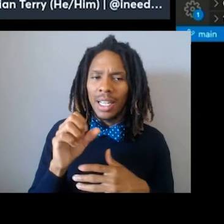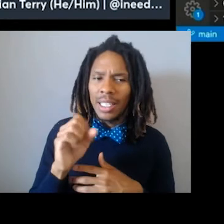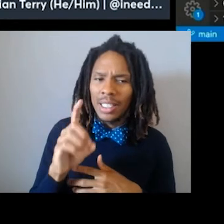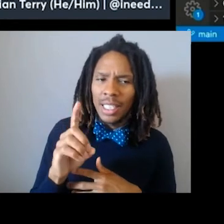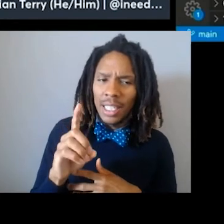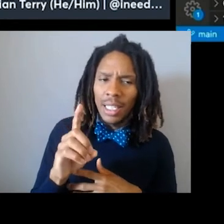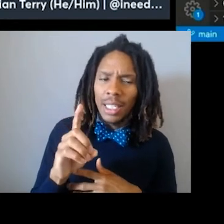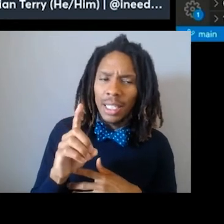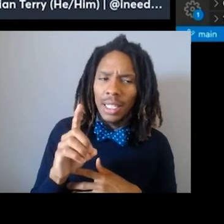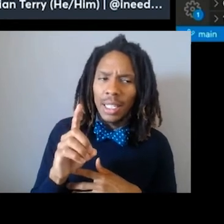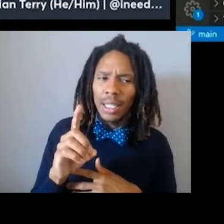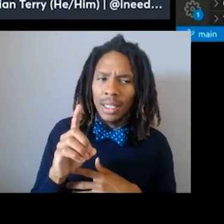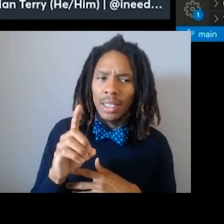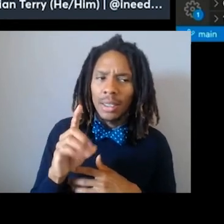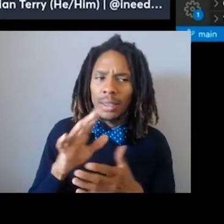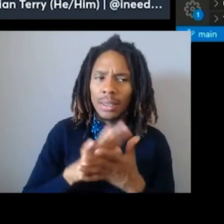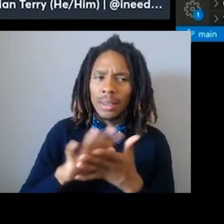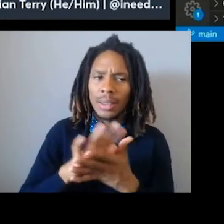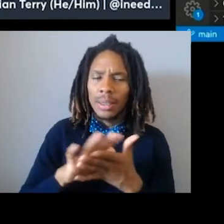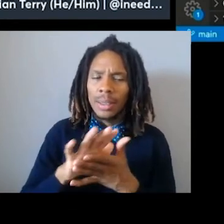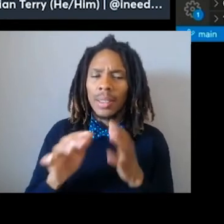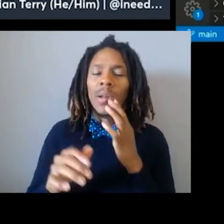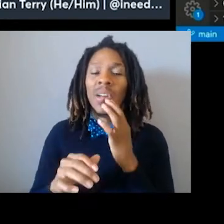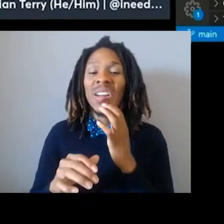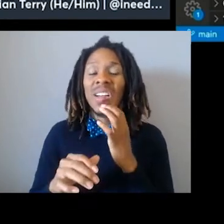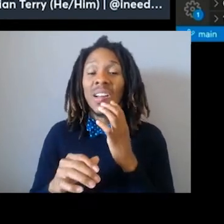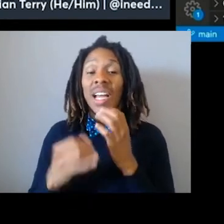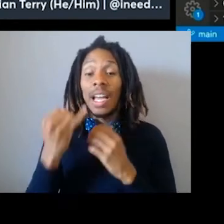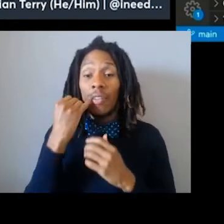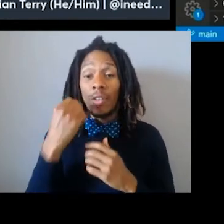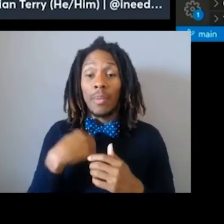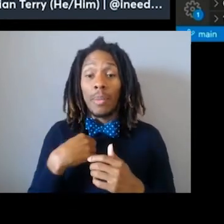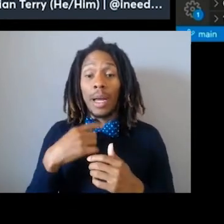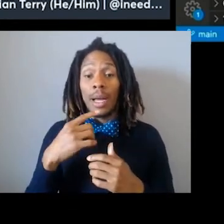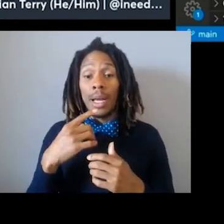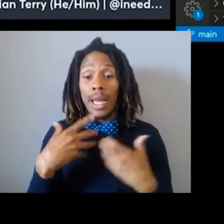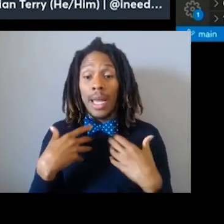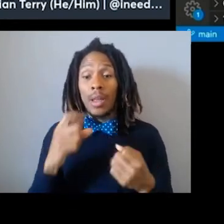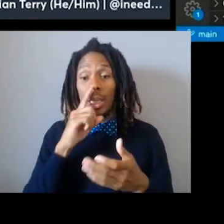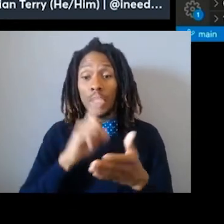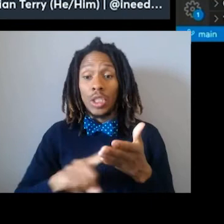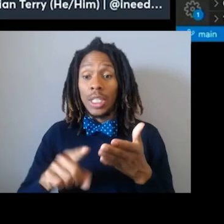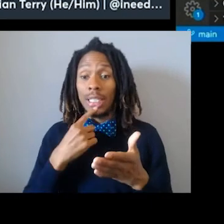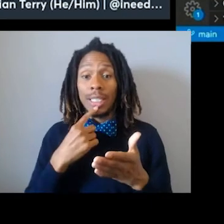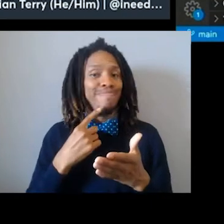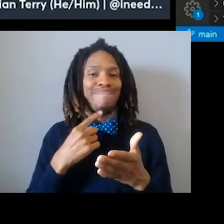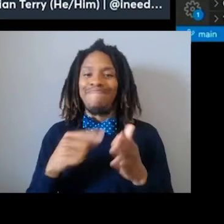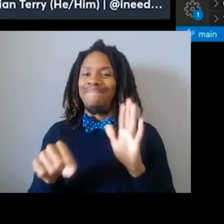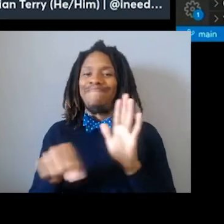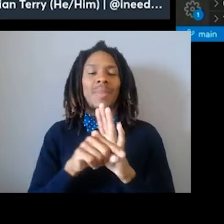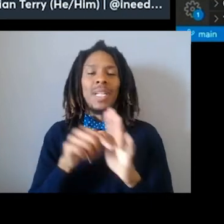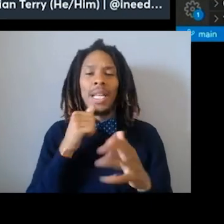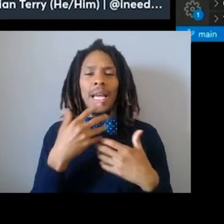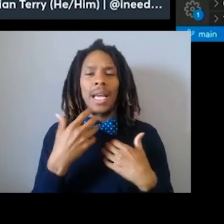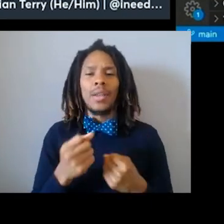And then the second one is then to say, if my health check says we're not healthy, where should I route those requests to?